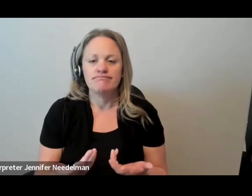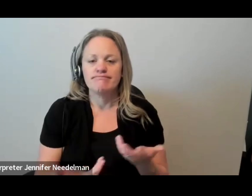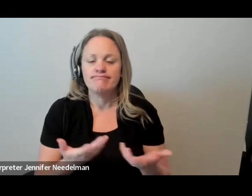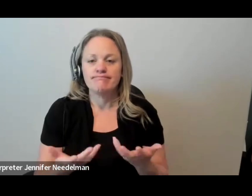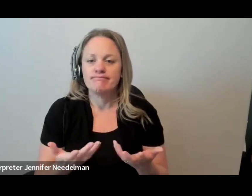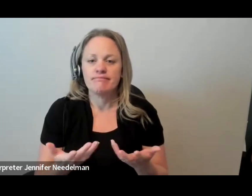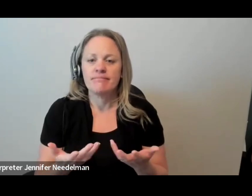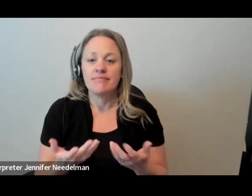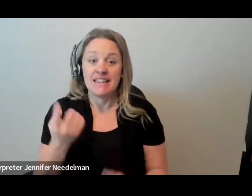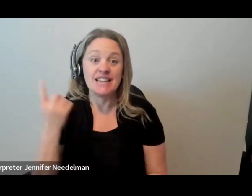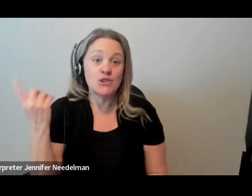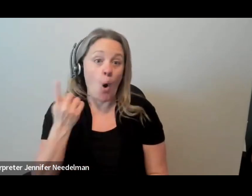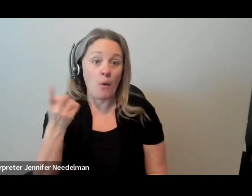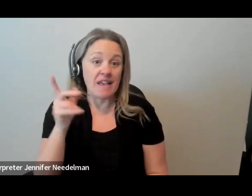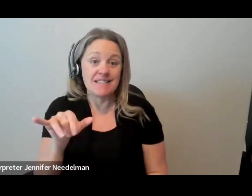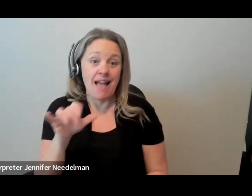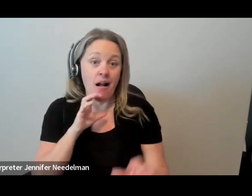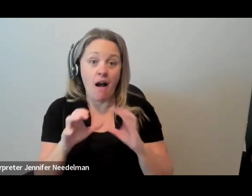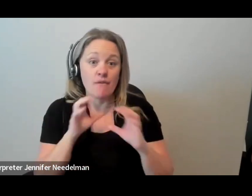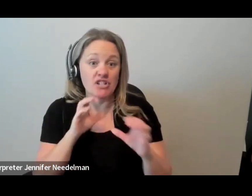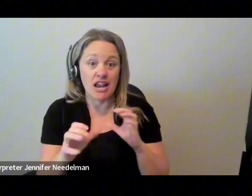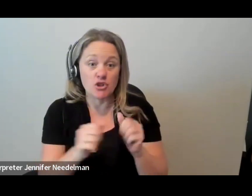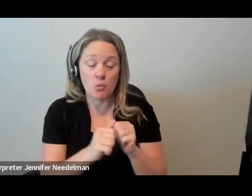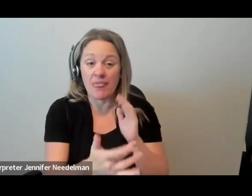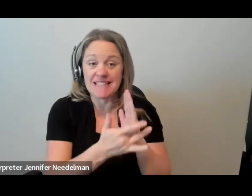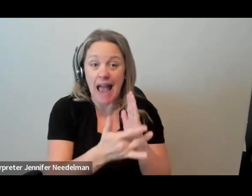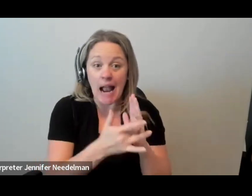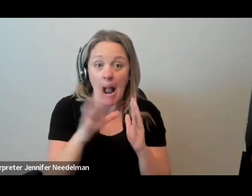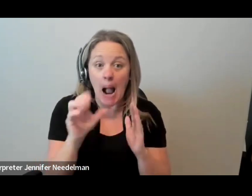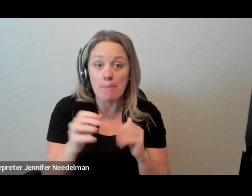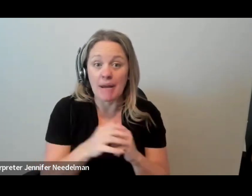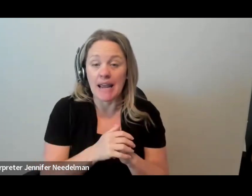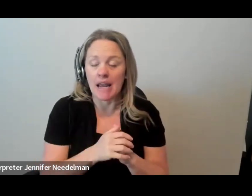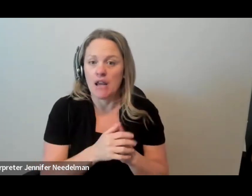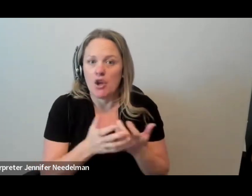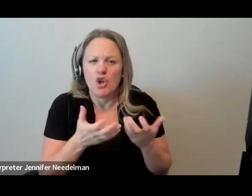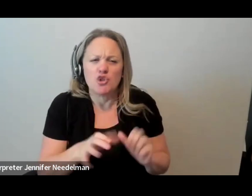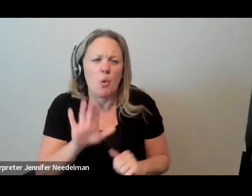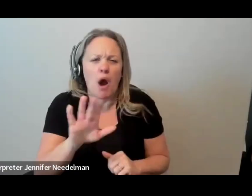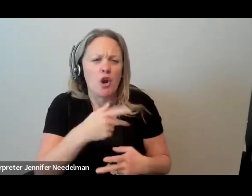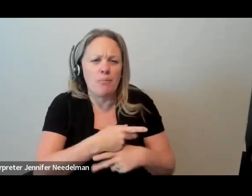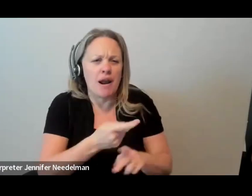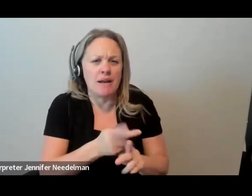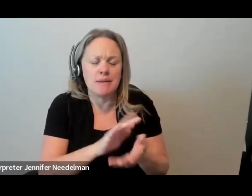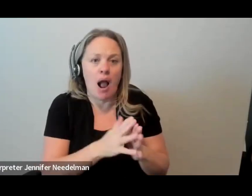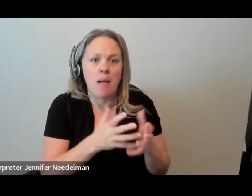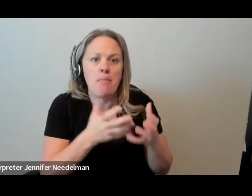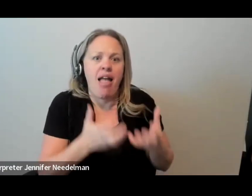and it is always the conversation in a tech company, you know, you don't want your product to be so heavy because you're not deprecating anything,